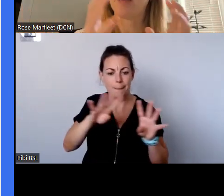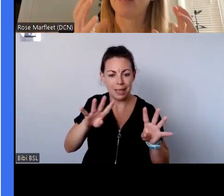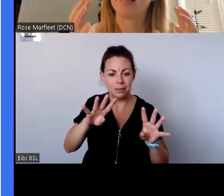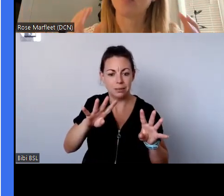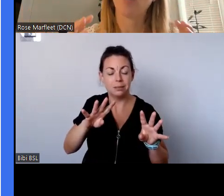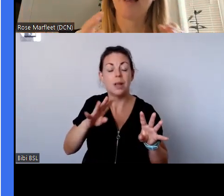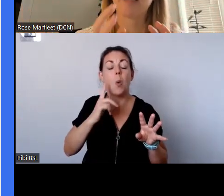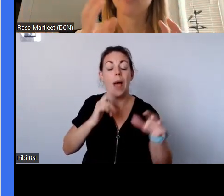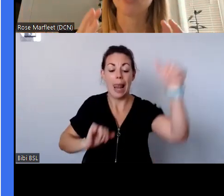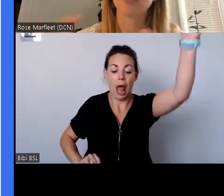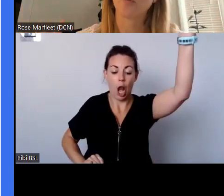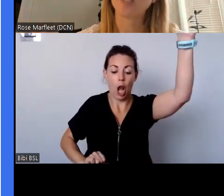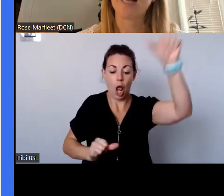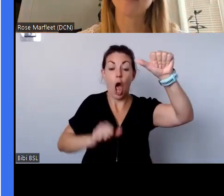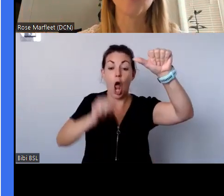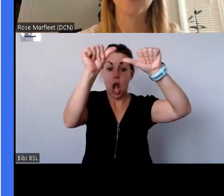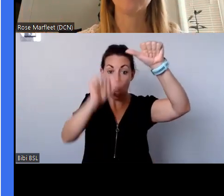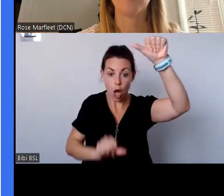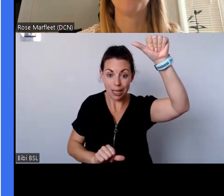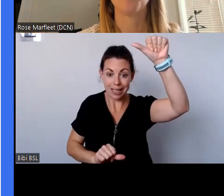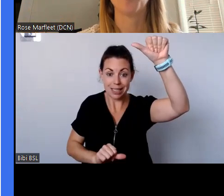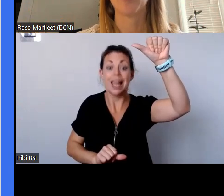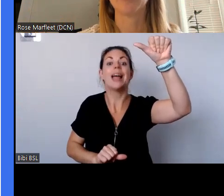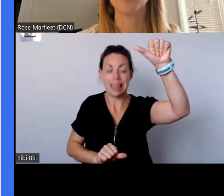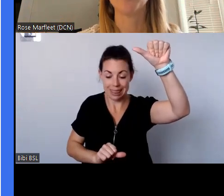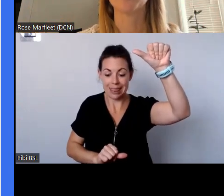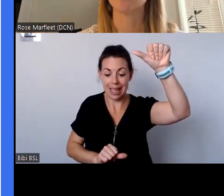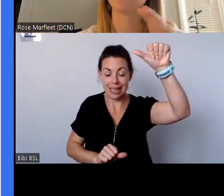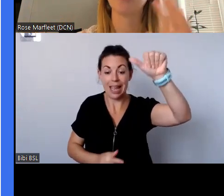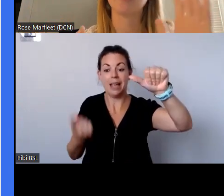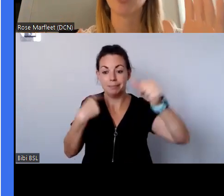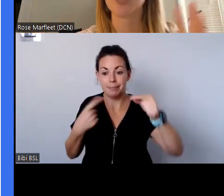by a smaller panel of judges for each category who will include those brilliant judges